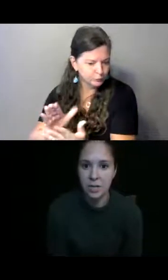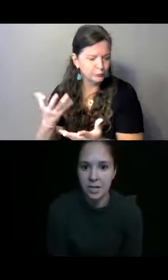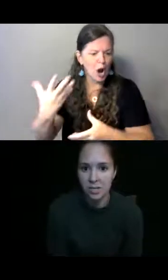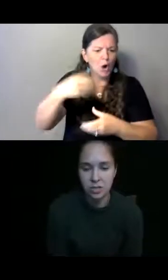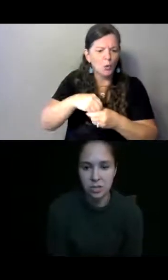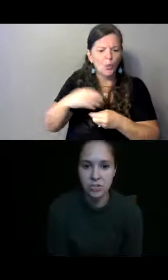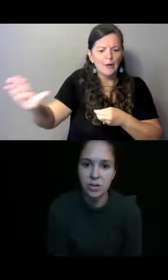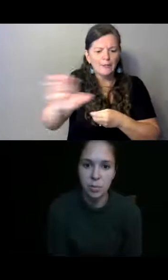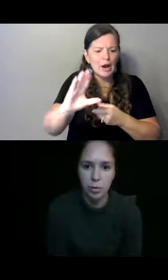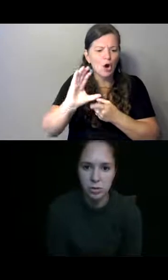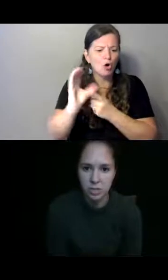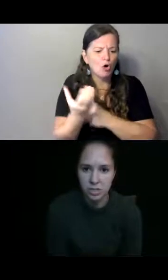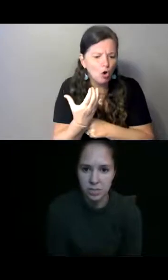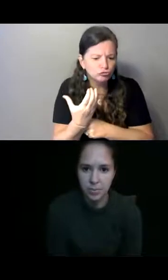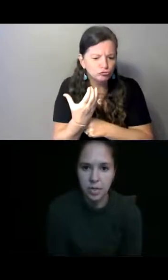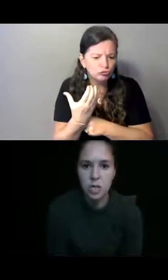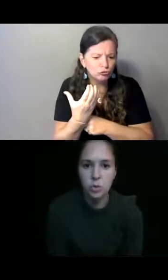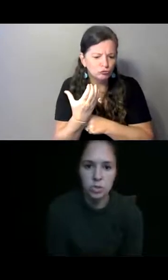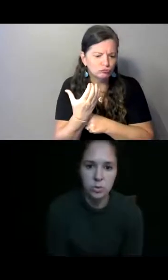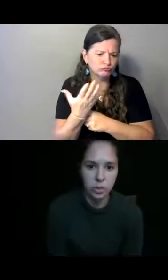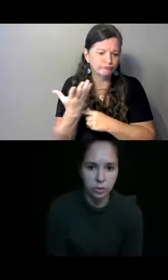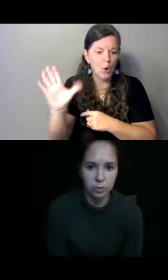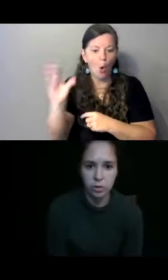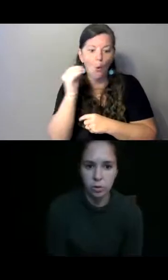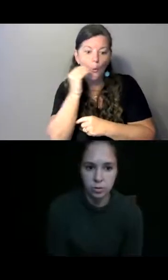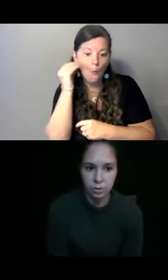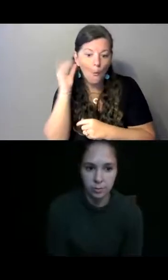Monday. So, there are different approaches you want to include their culture,